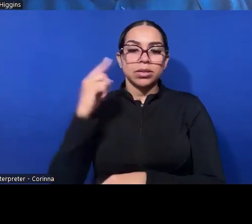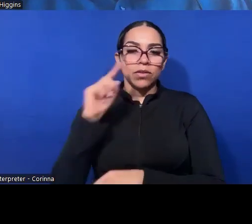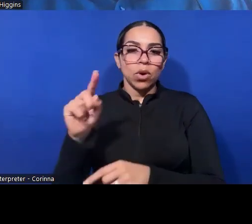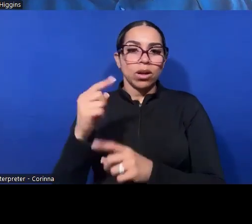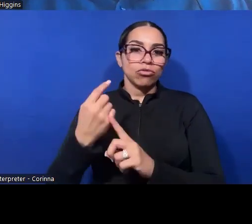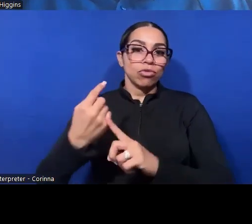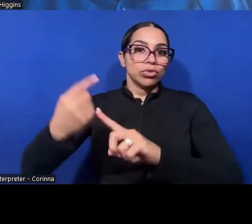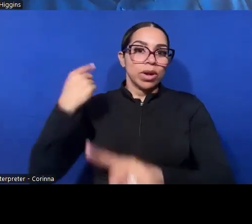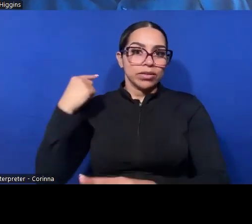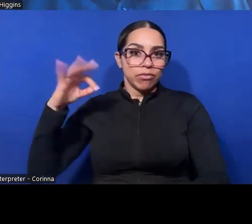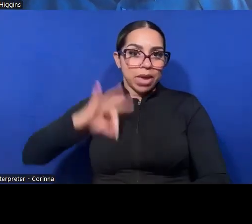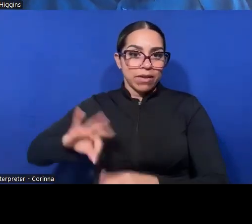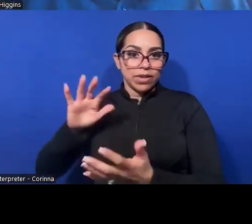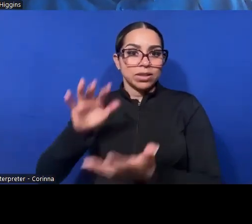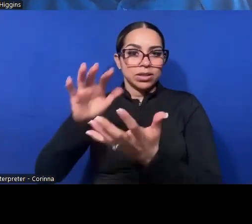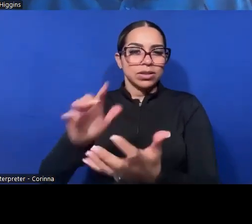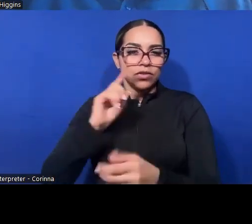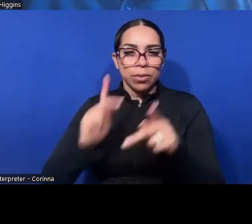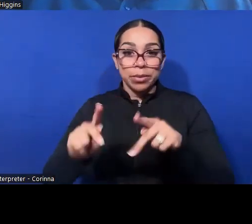And this is because of the Federal Budget Act.